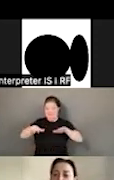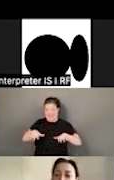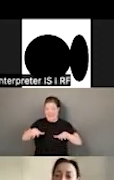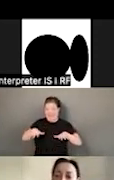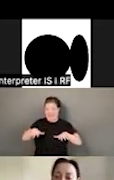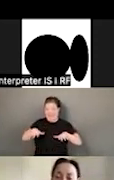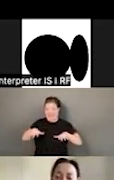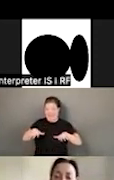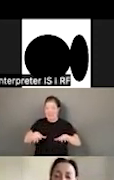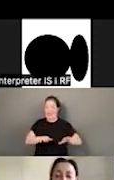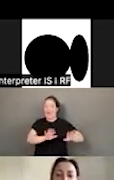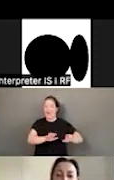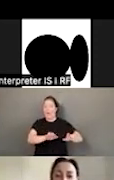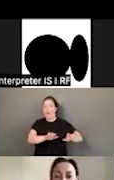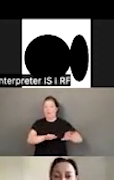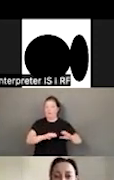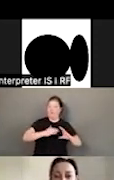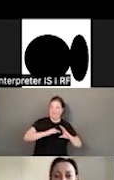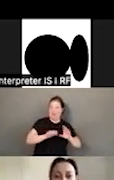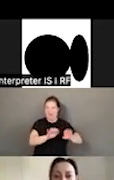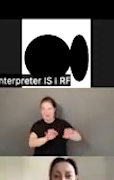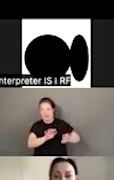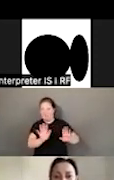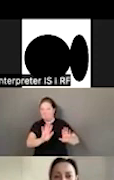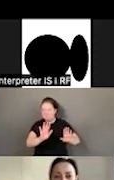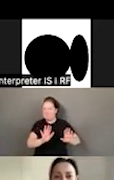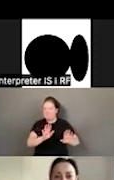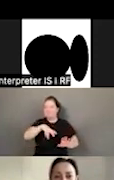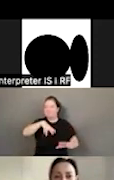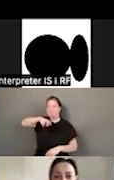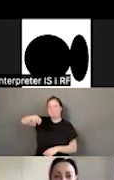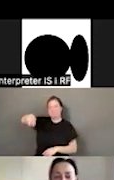keyboard for a while to feel fresh when we continue.